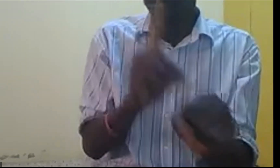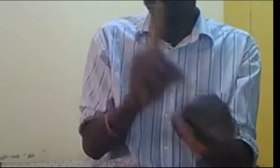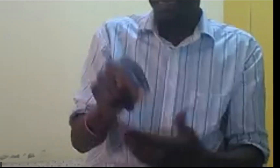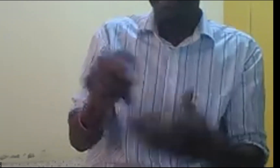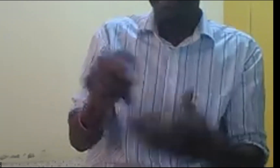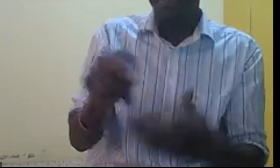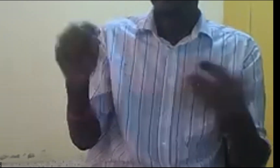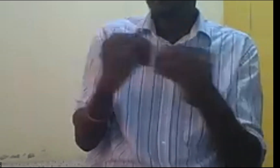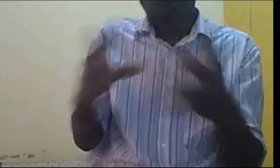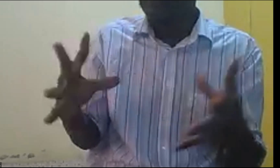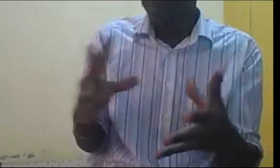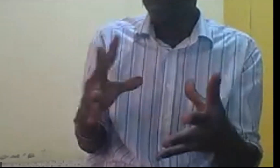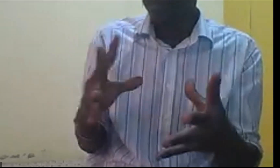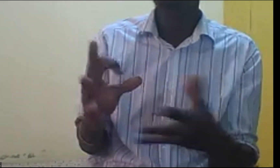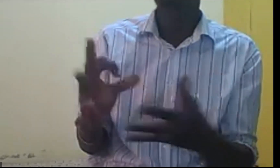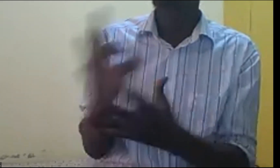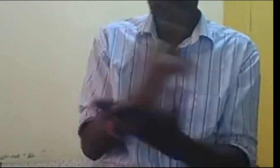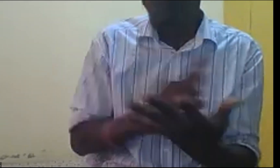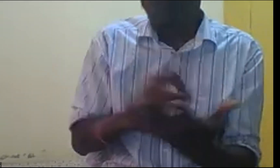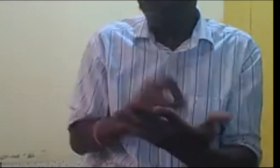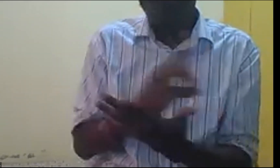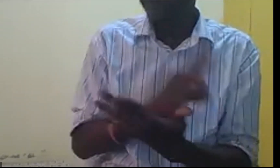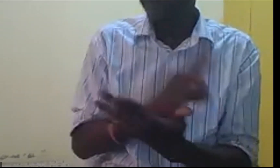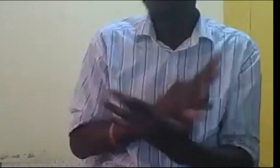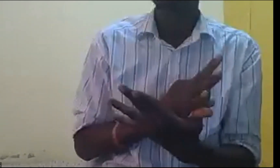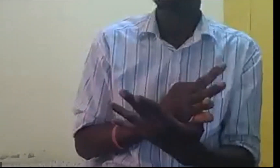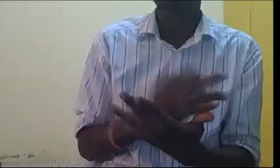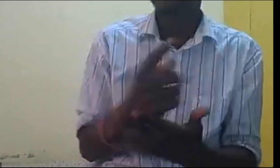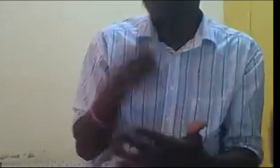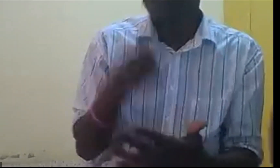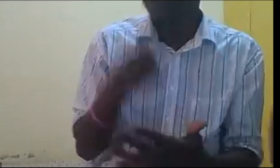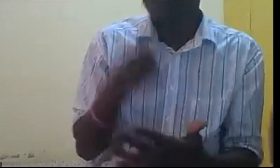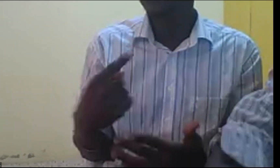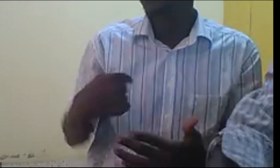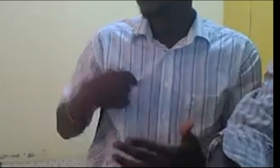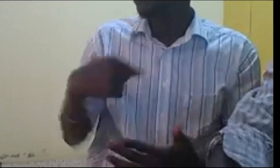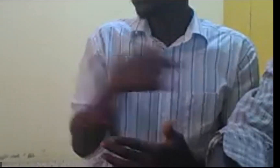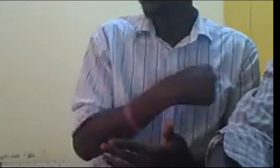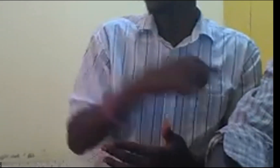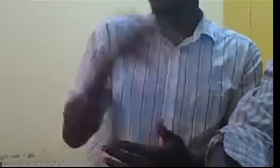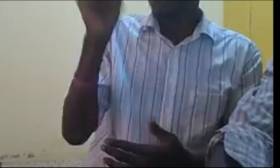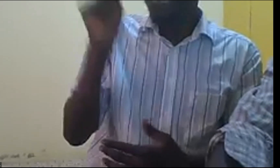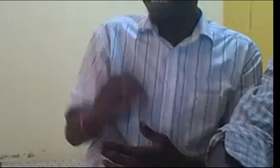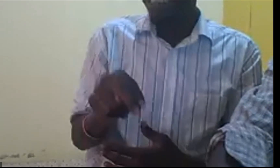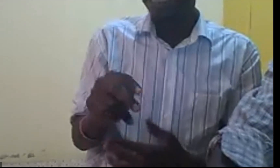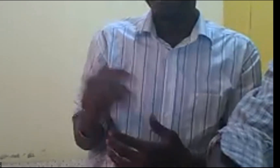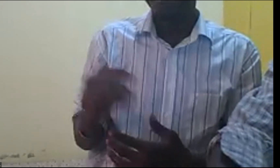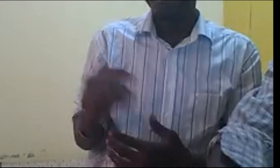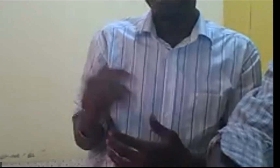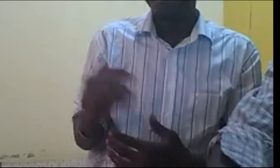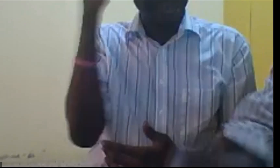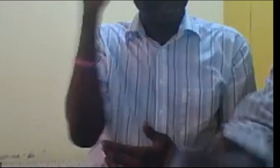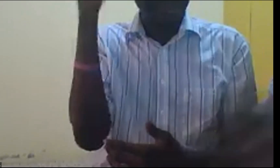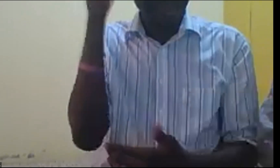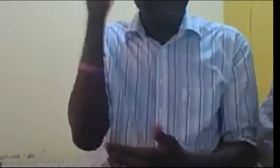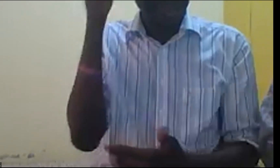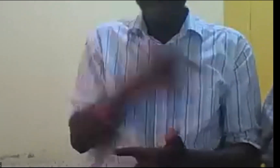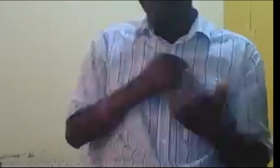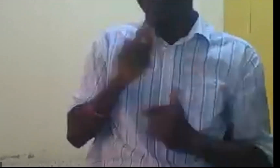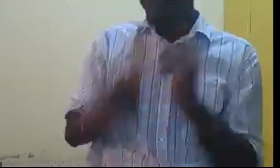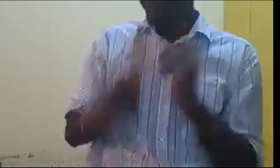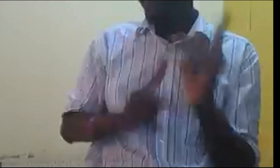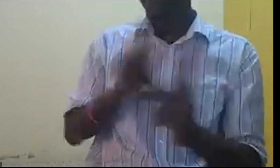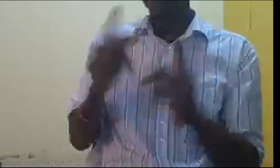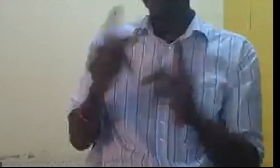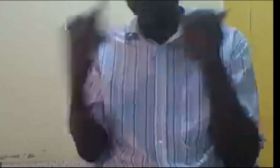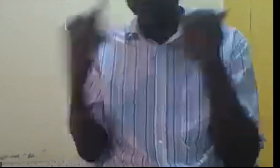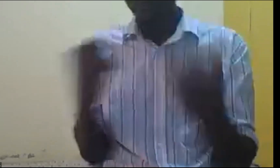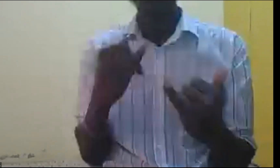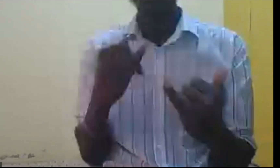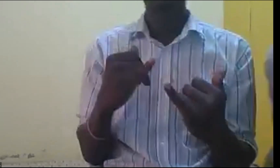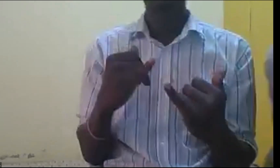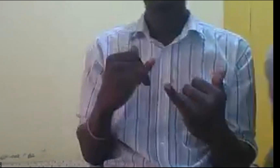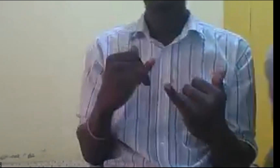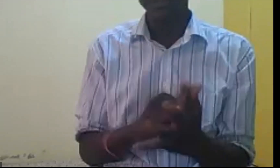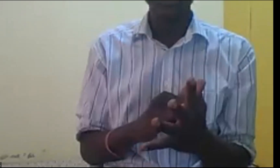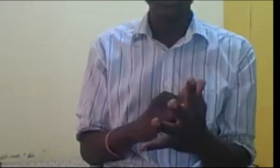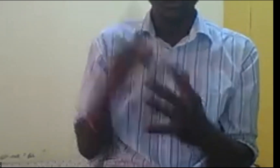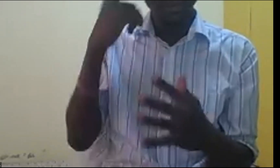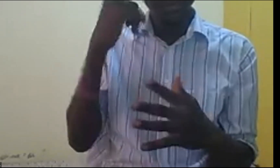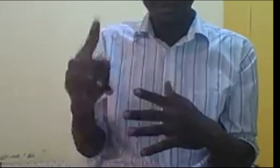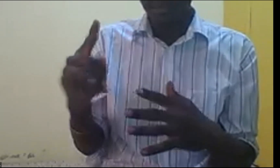We definitely need to have this conversation and sharing between. But this is exactly what we intend to do in the breakout rooms, so that everybody has a chance to speak.